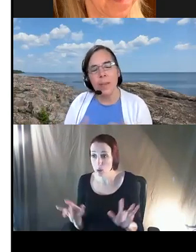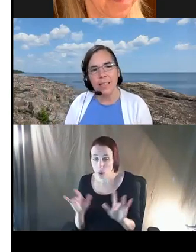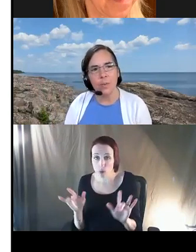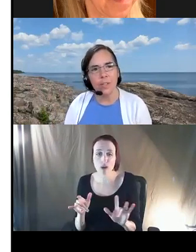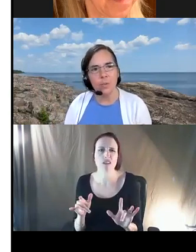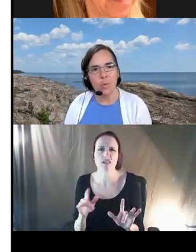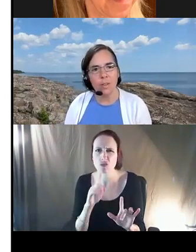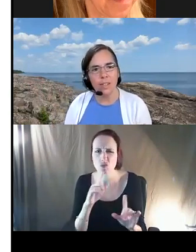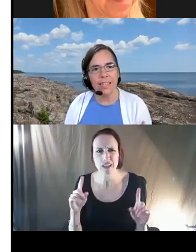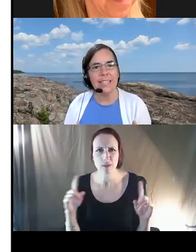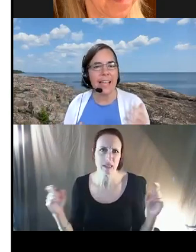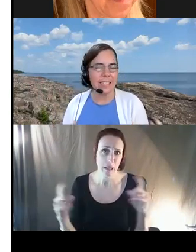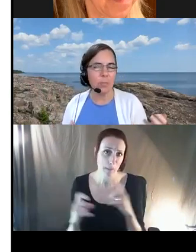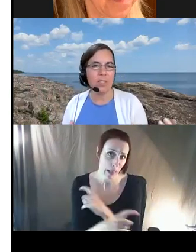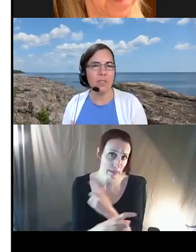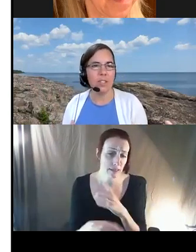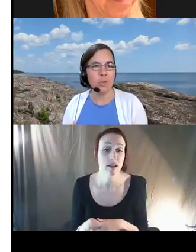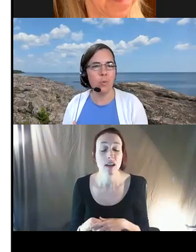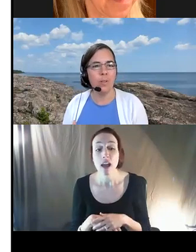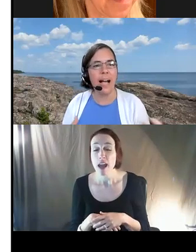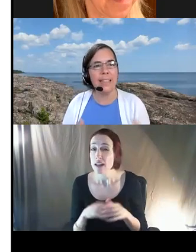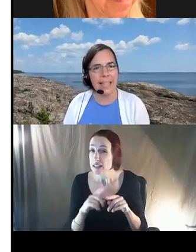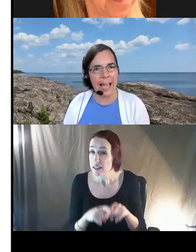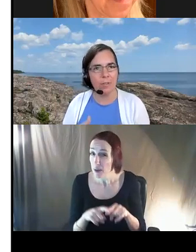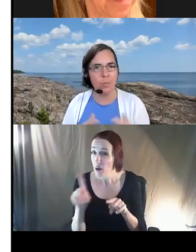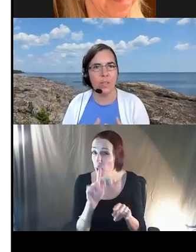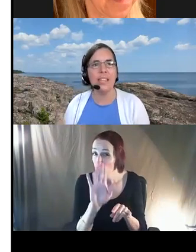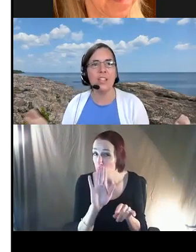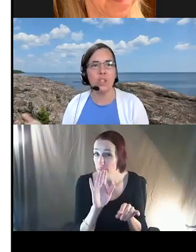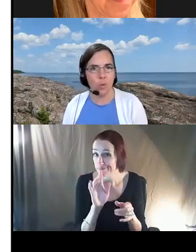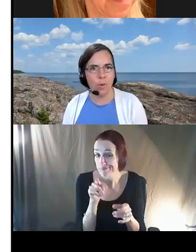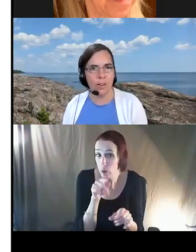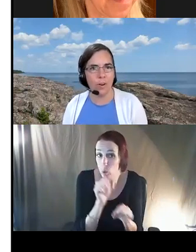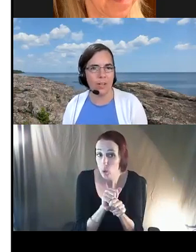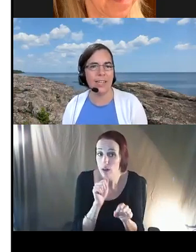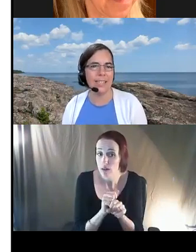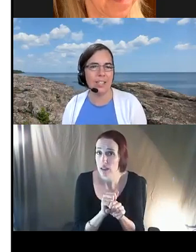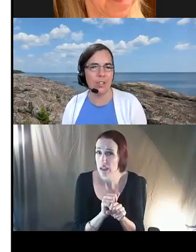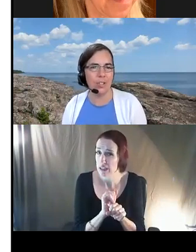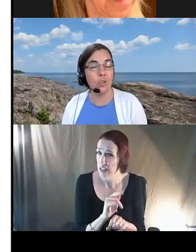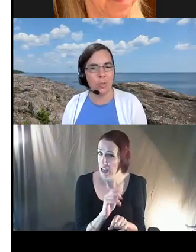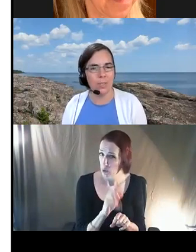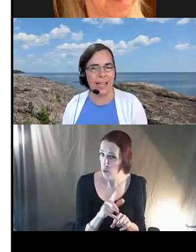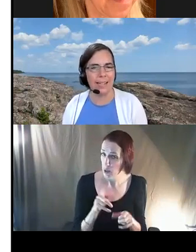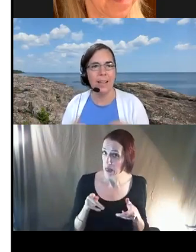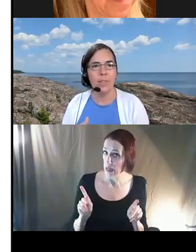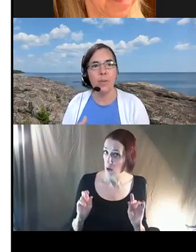Depending where you work, is that specific tool allowed within your organization's tool set?